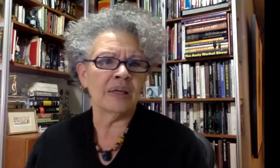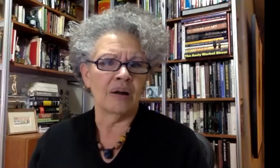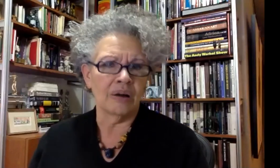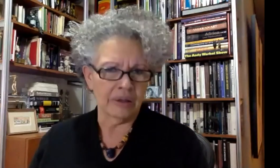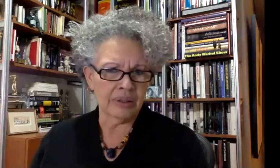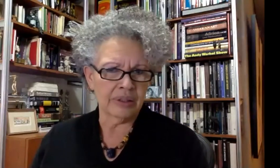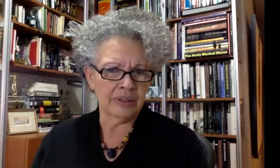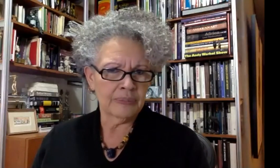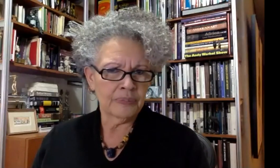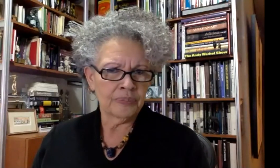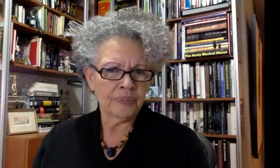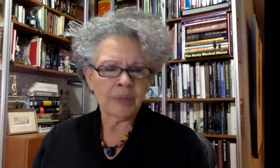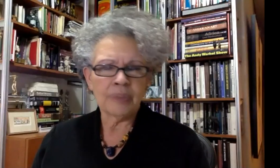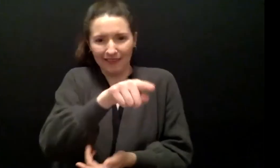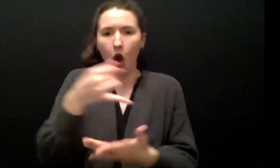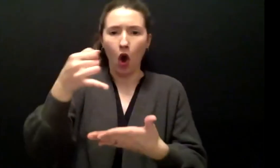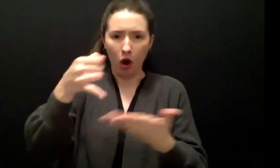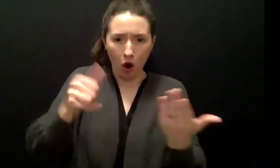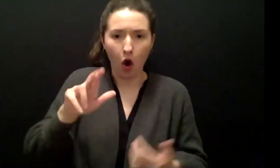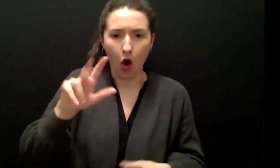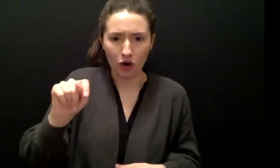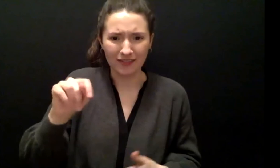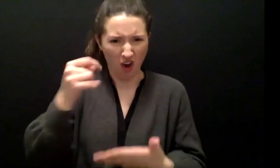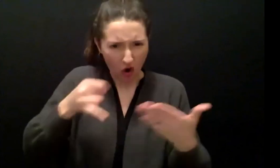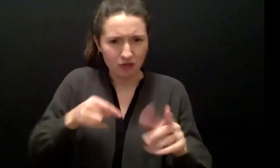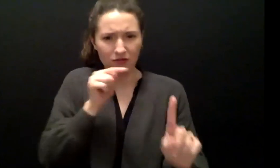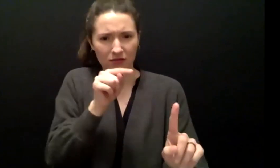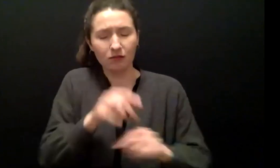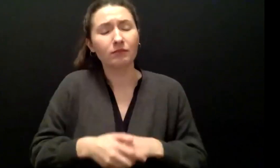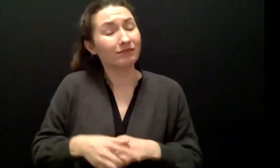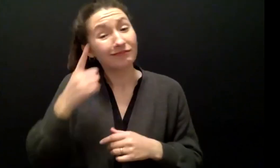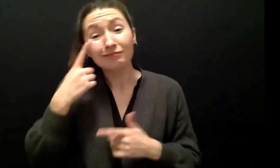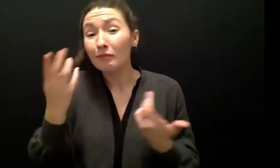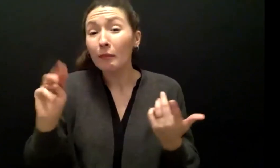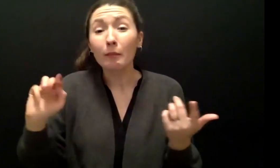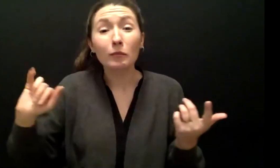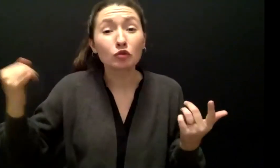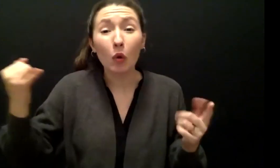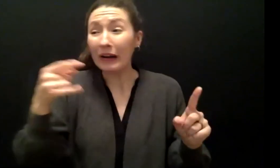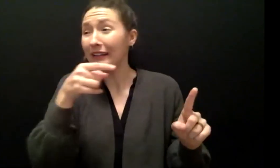not regular White people" and I have, I have heard that from, from Jewish people who are